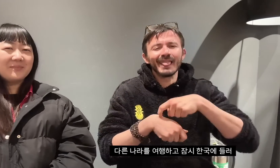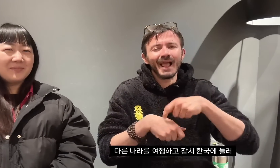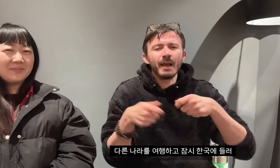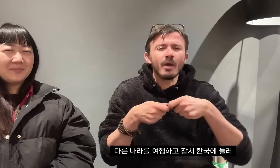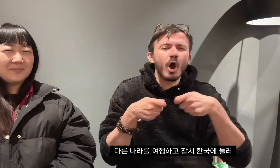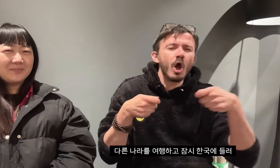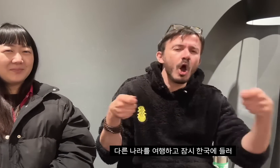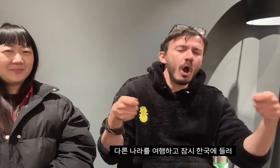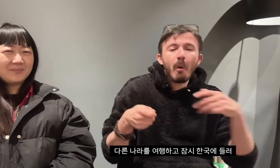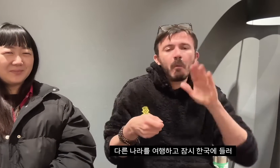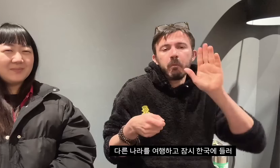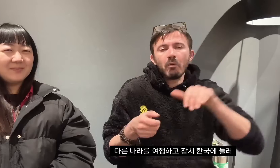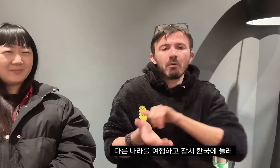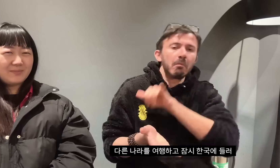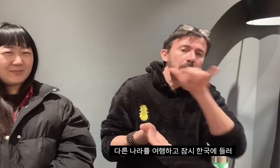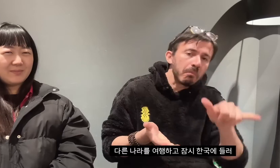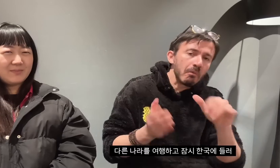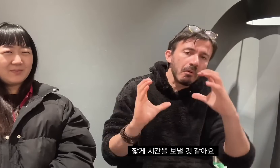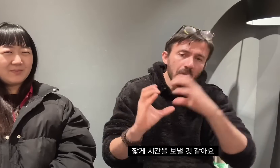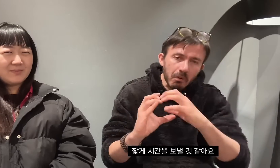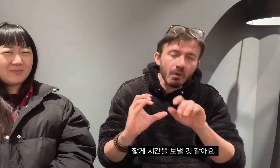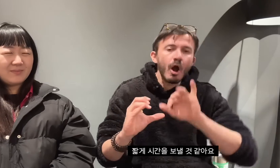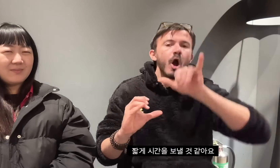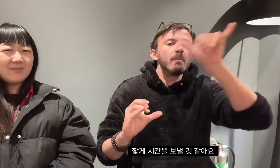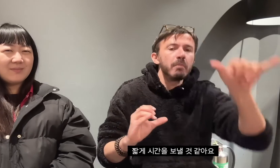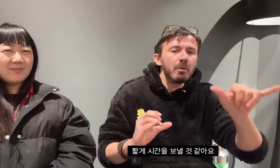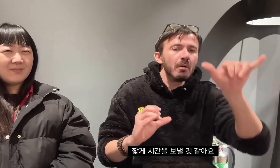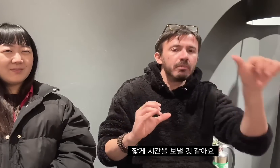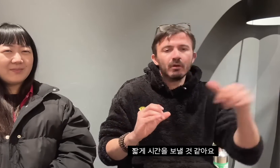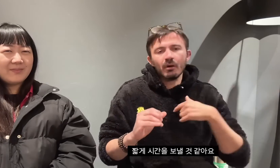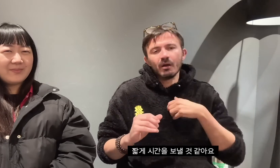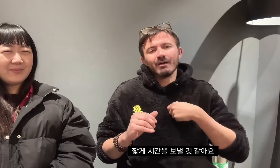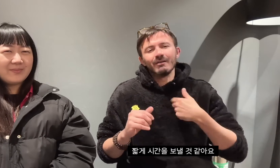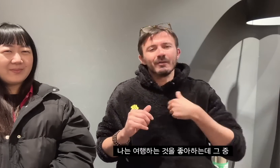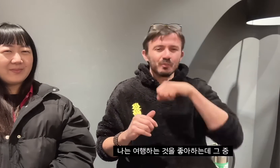I think I will travel to another country and stop by Korea for a short time.